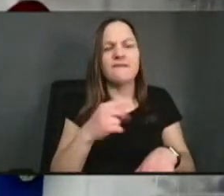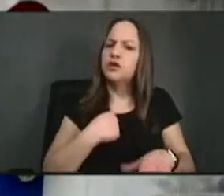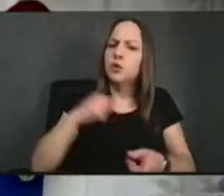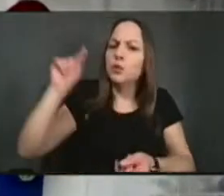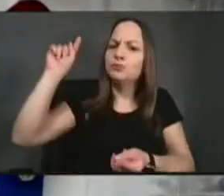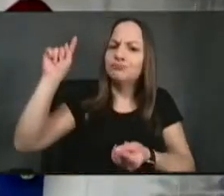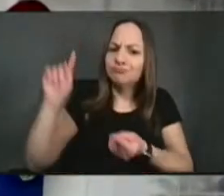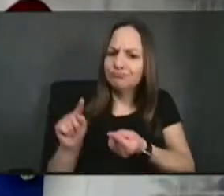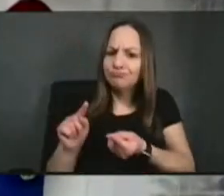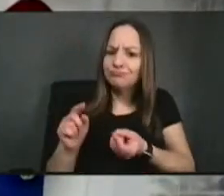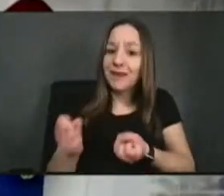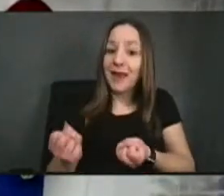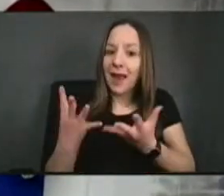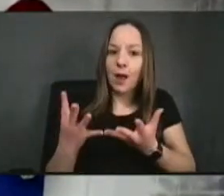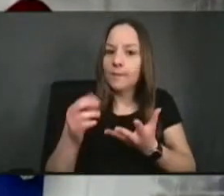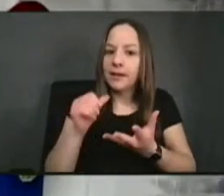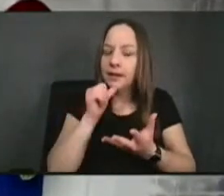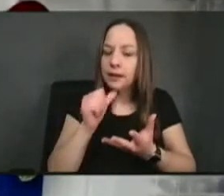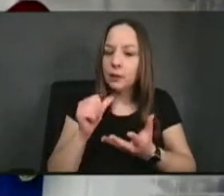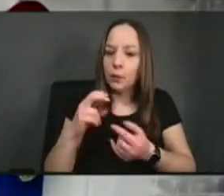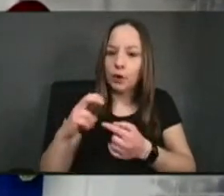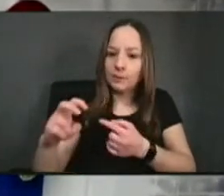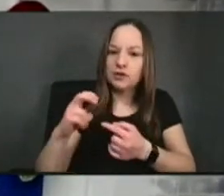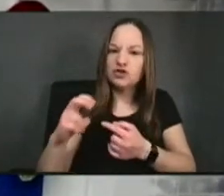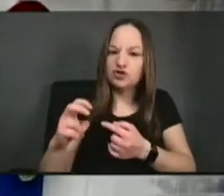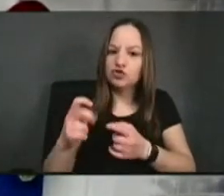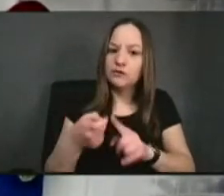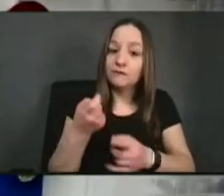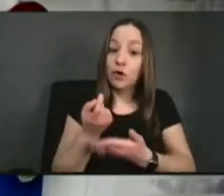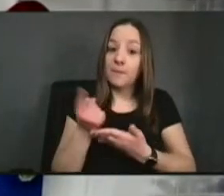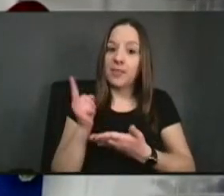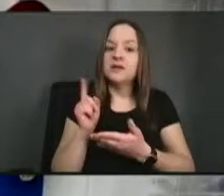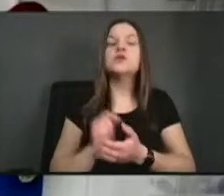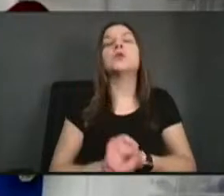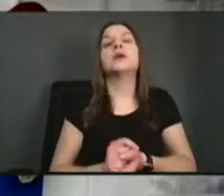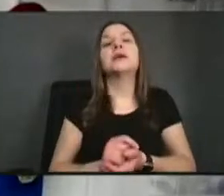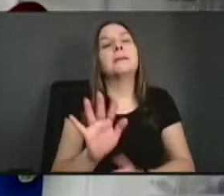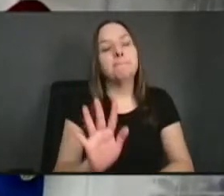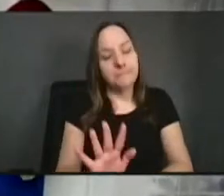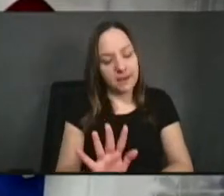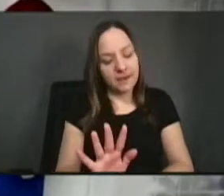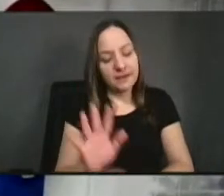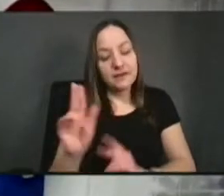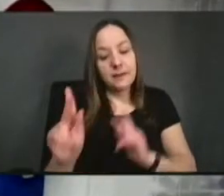sorry. Today was 37 routes so we've dropped significantly.